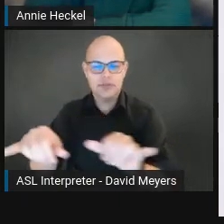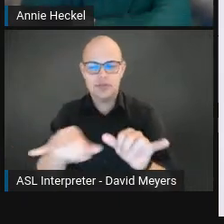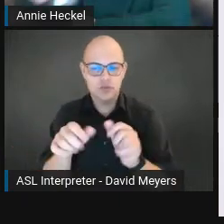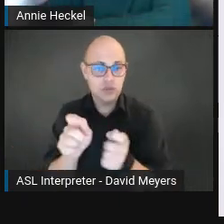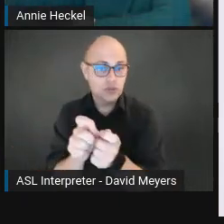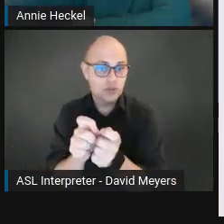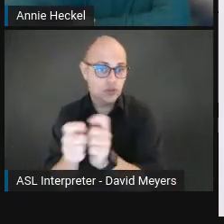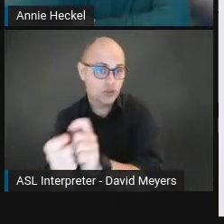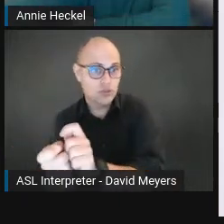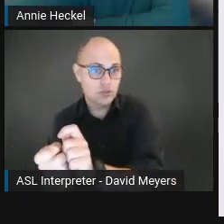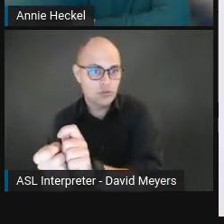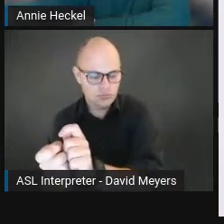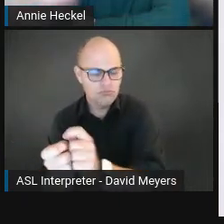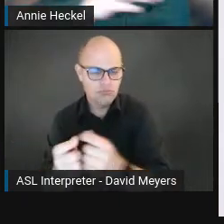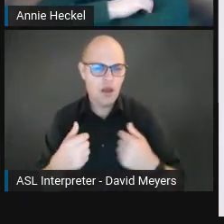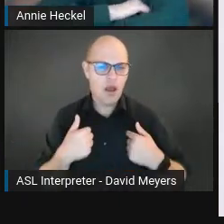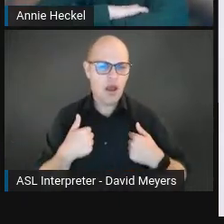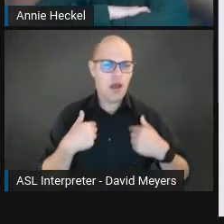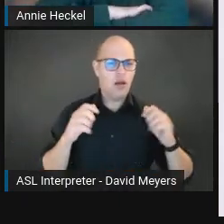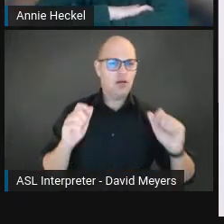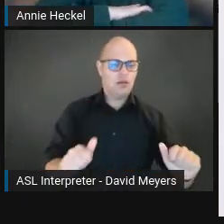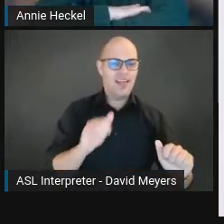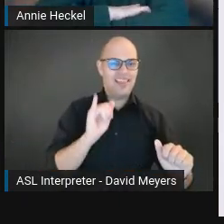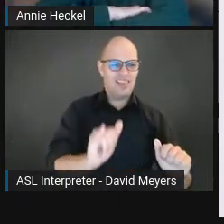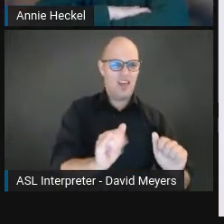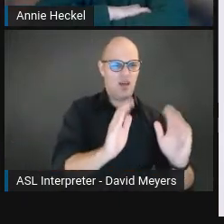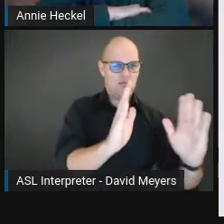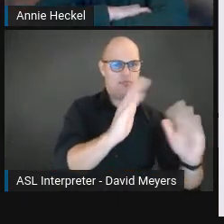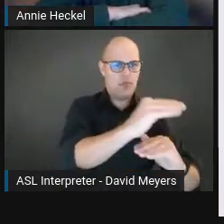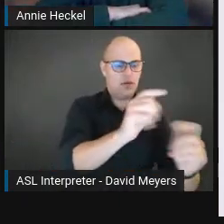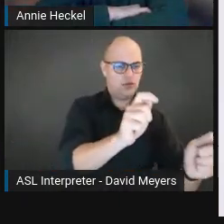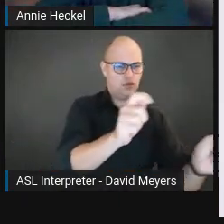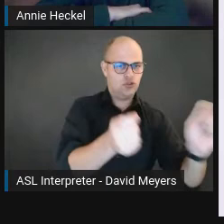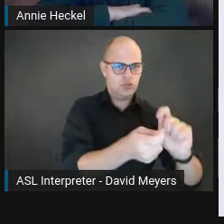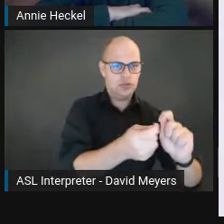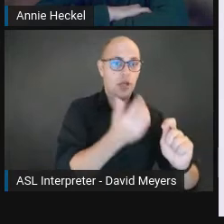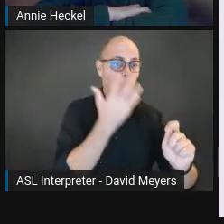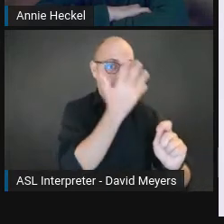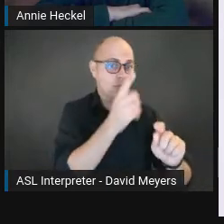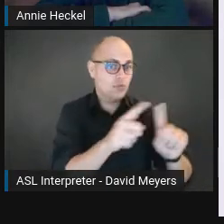I can just change the block in one place and make this thing appear differently later, and I don't have